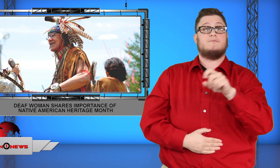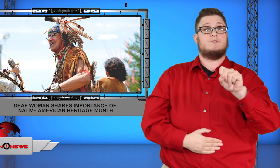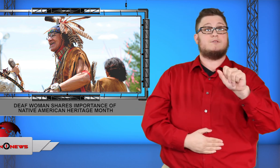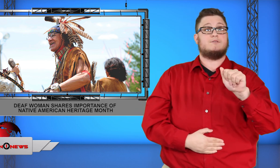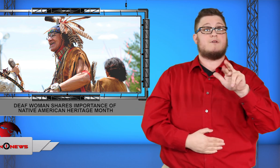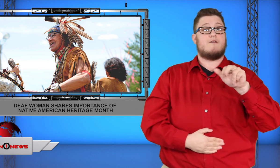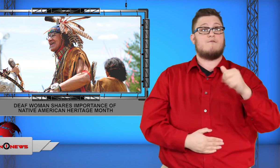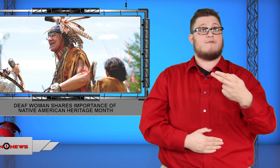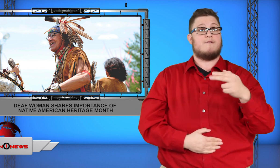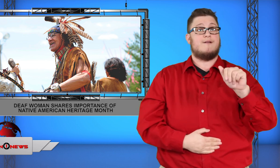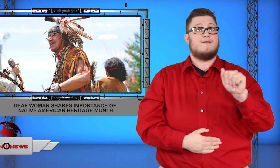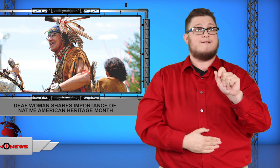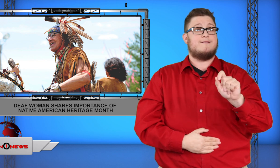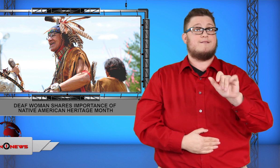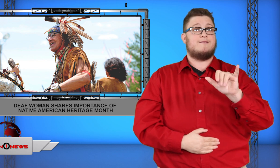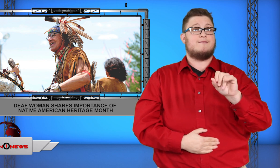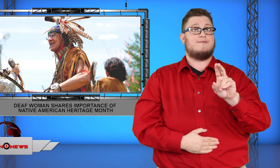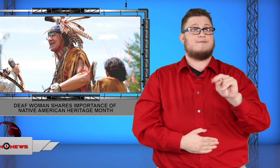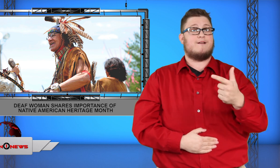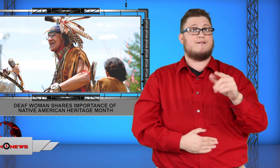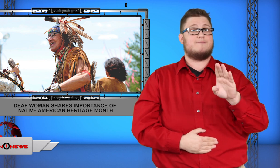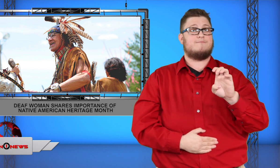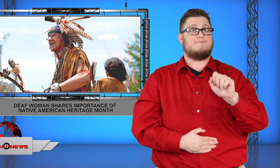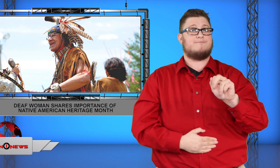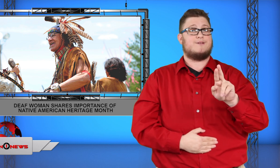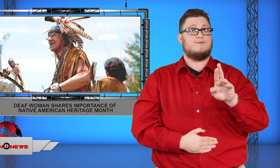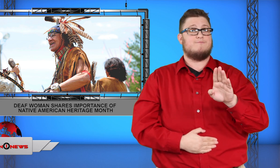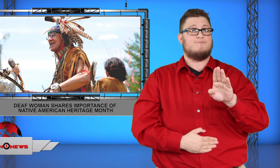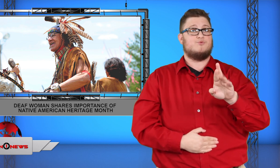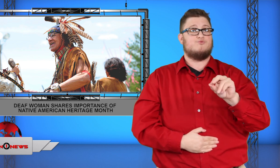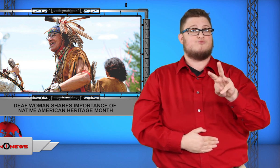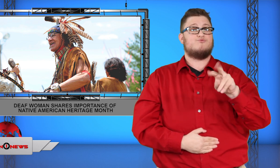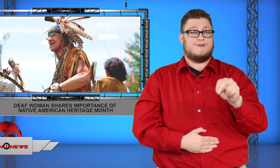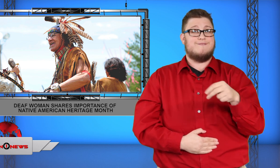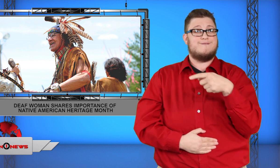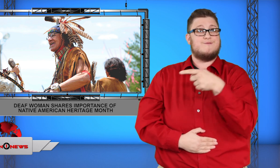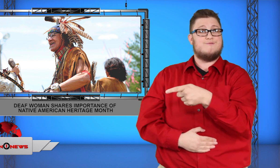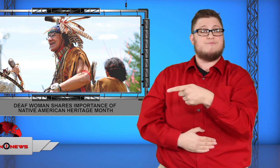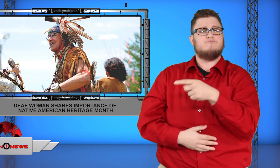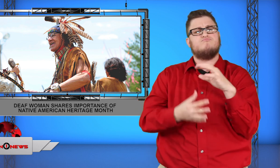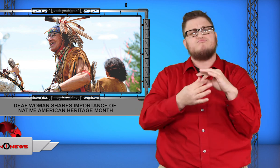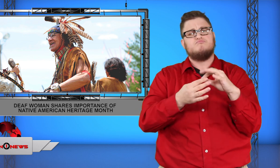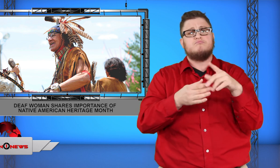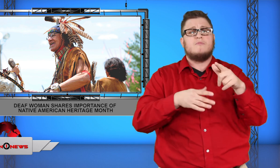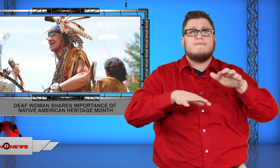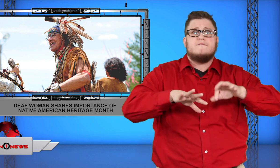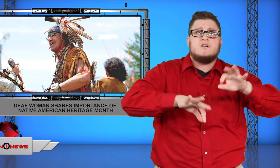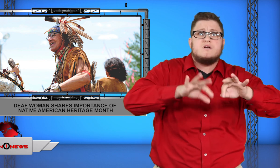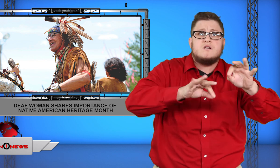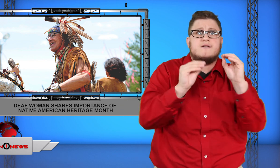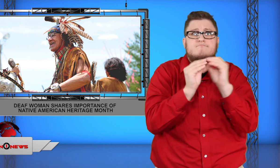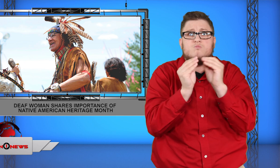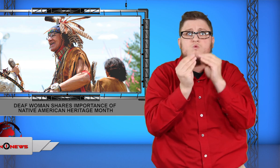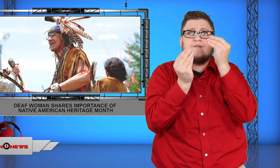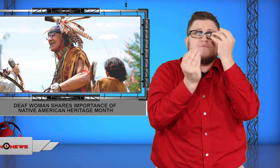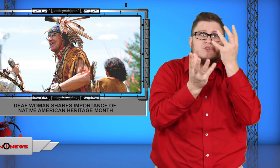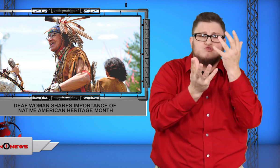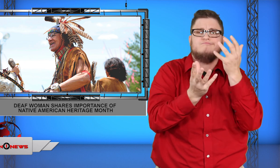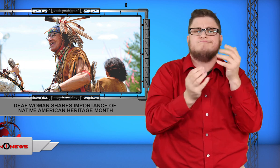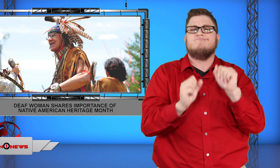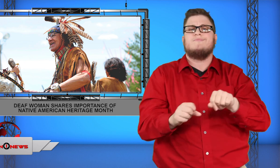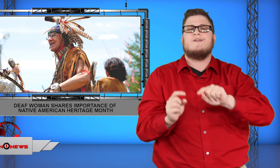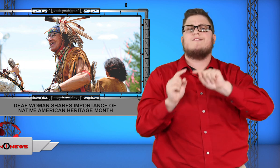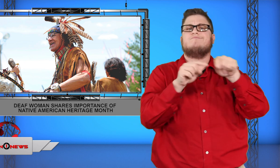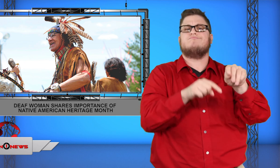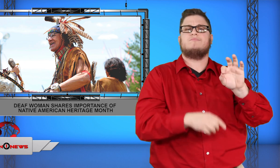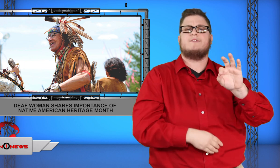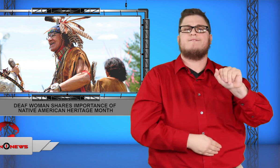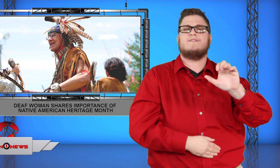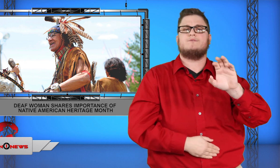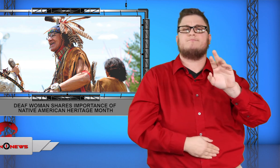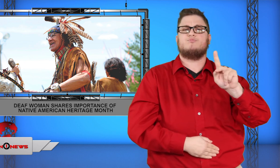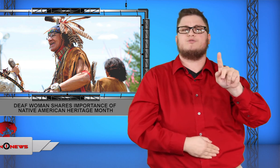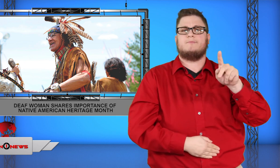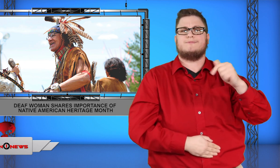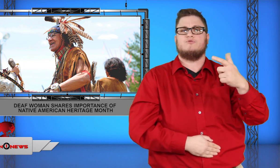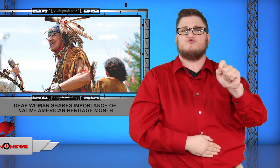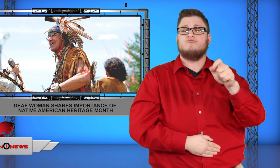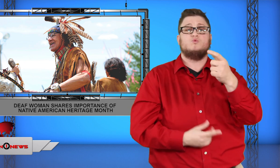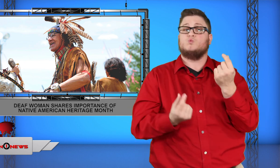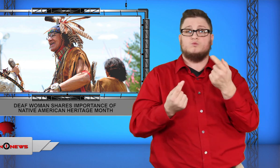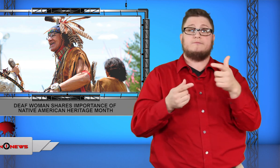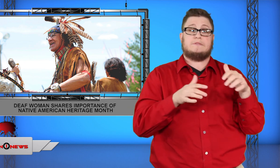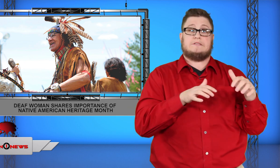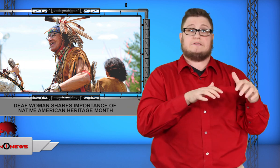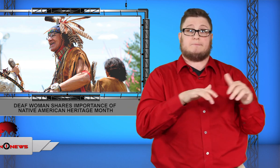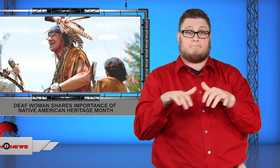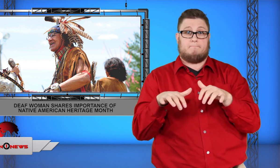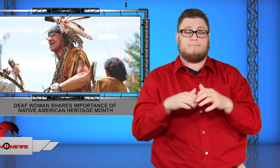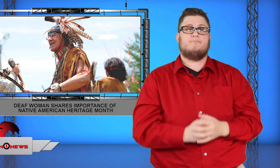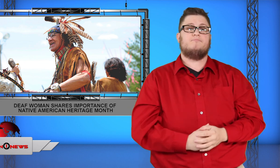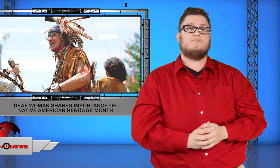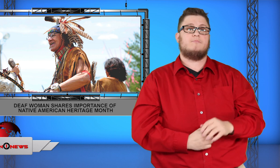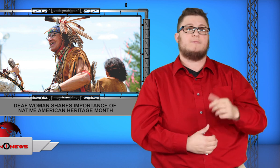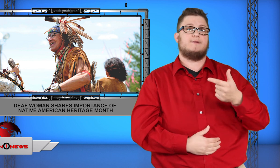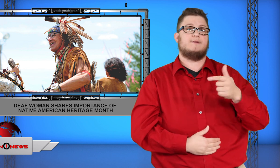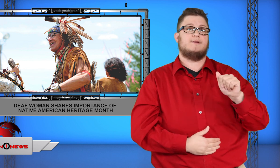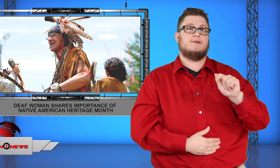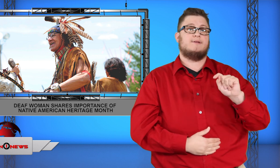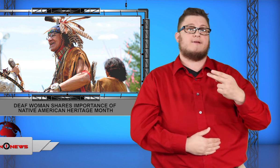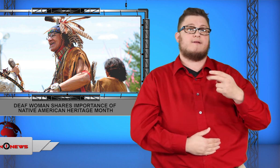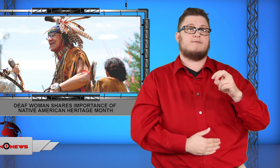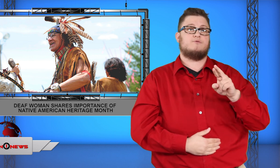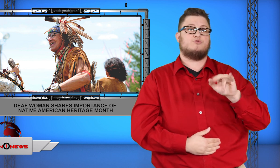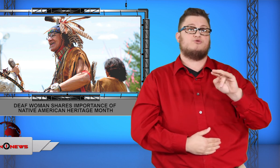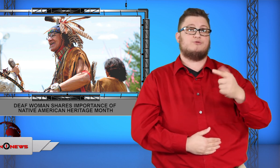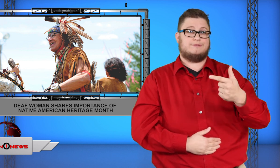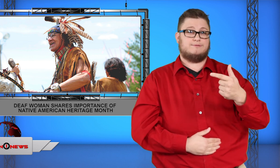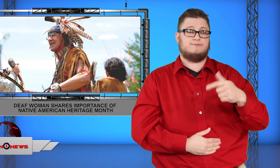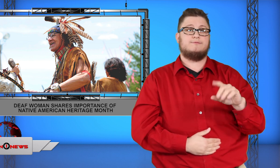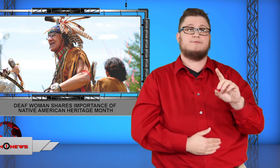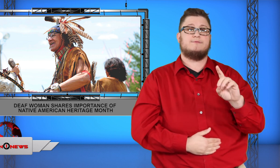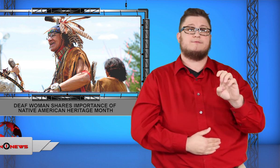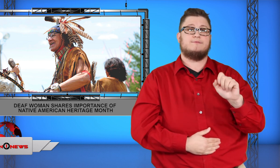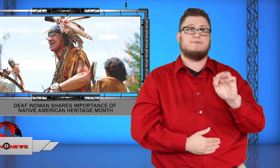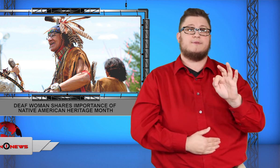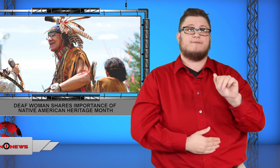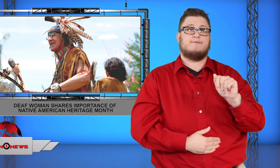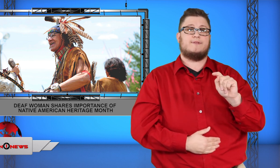Sarah A. Young Brown Bear also says you can find more information on "Gathering Deafatives"